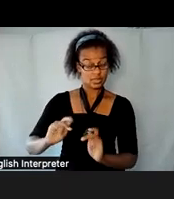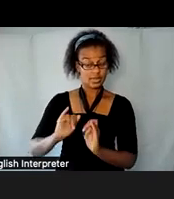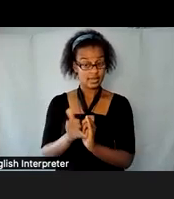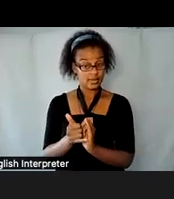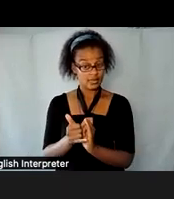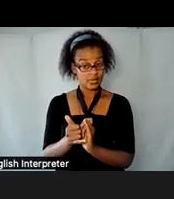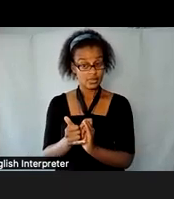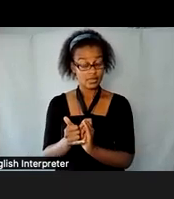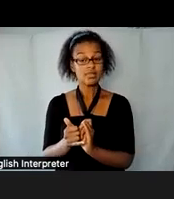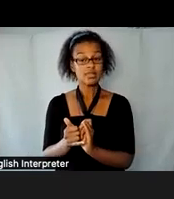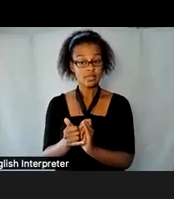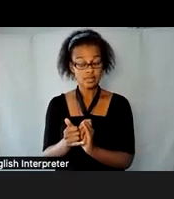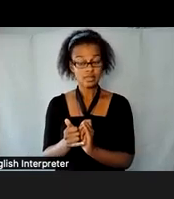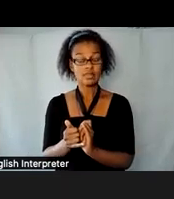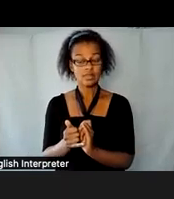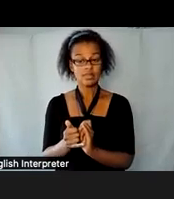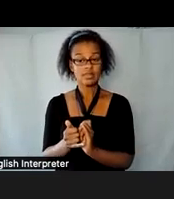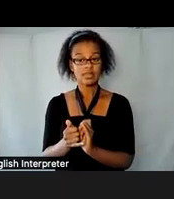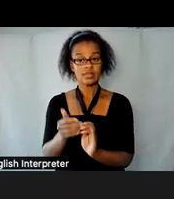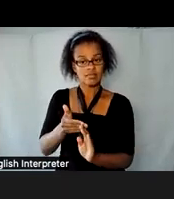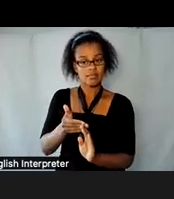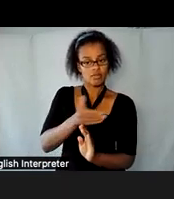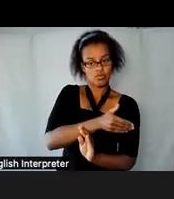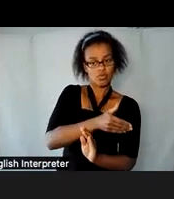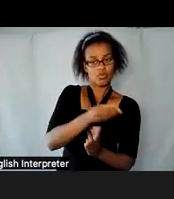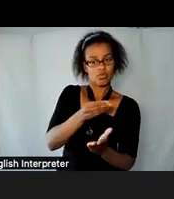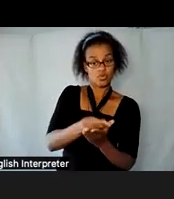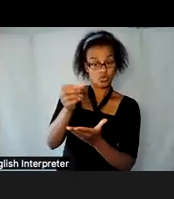final reports submitted in the strategic program.